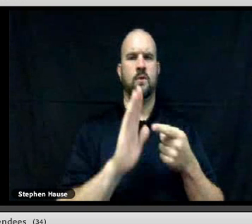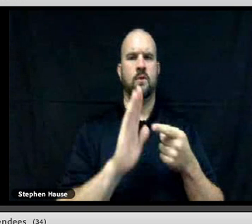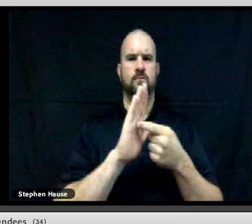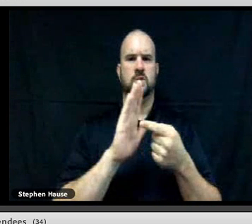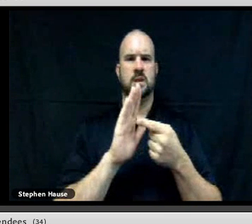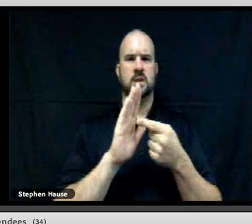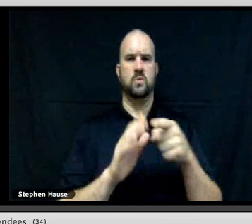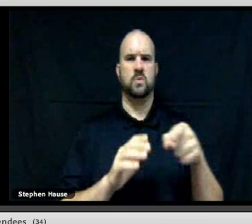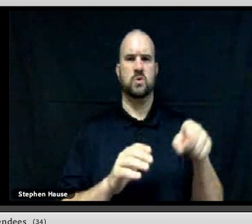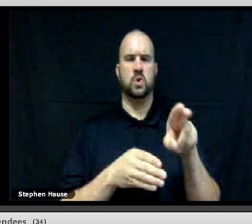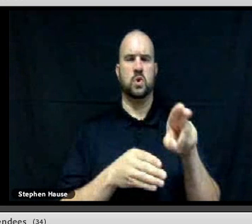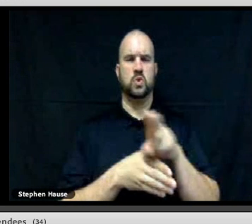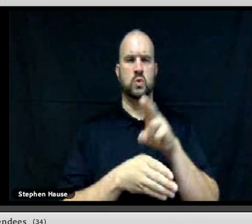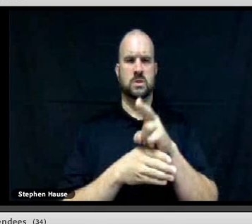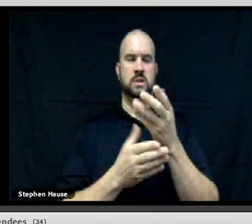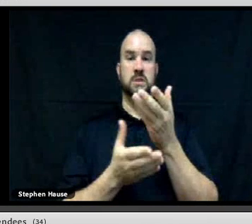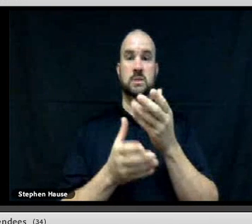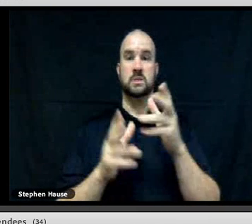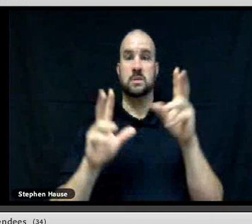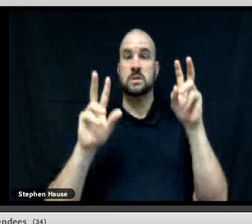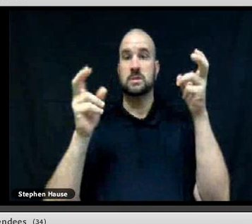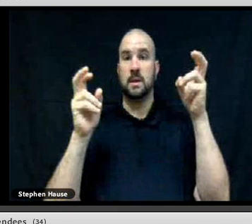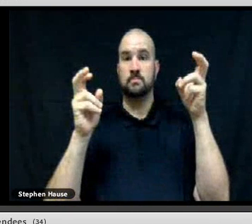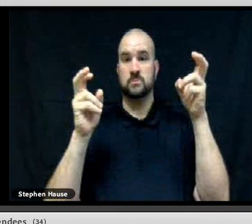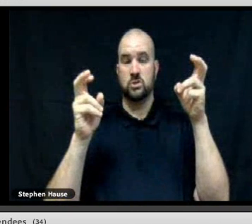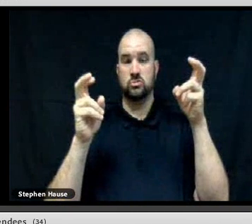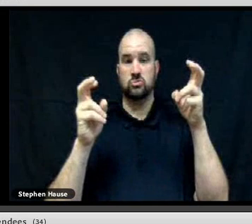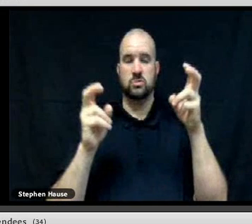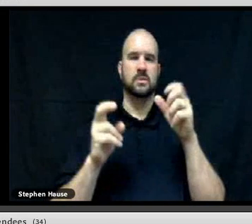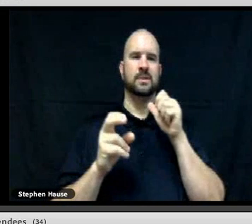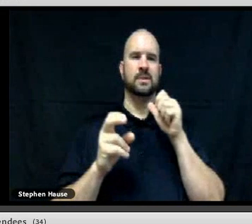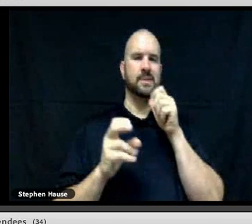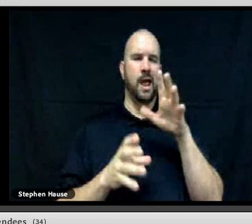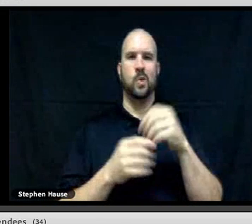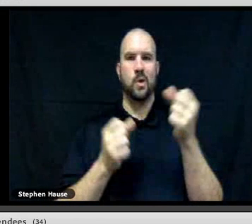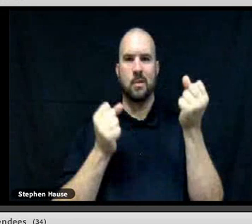in the field, instead of putting multiple subjects in one field, repeating the subject field,